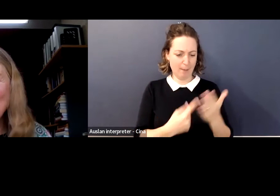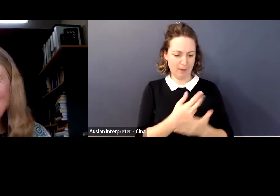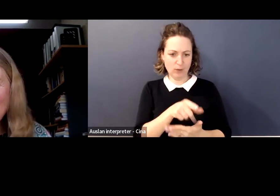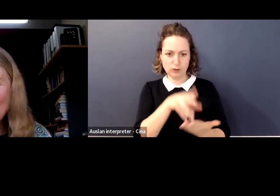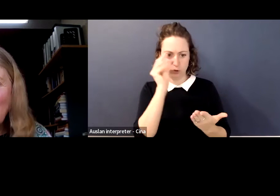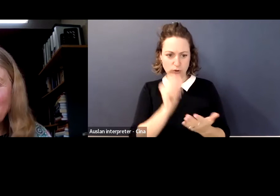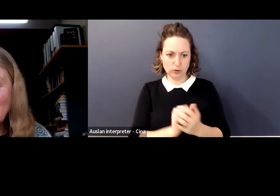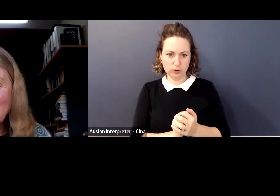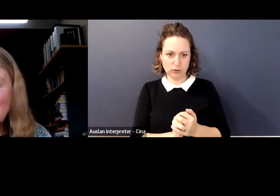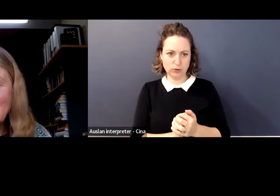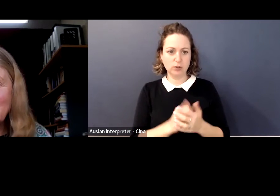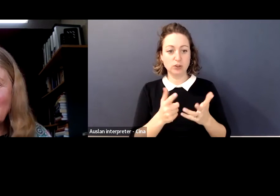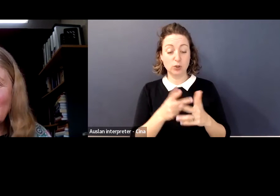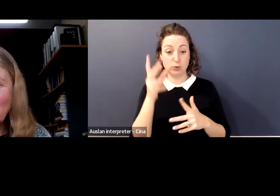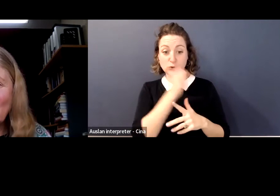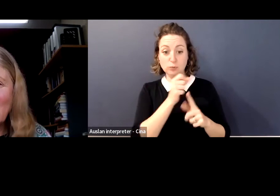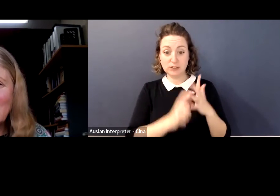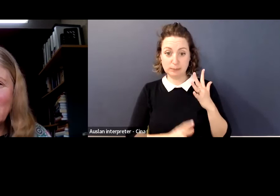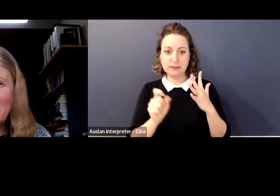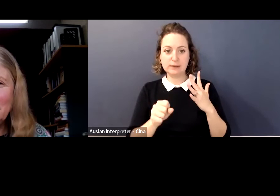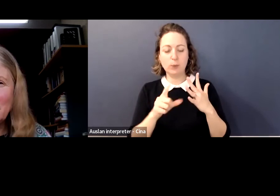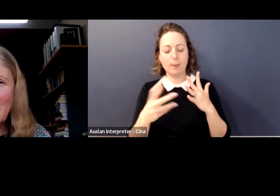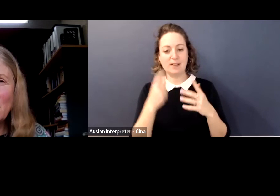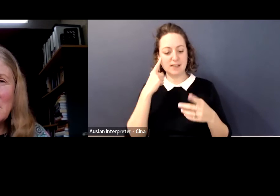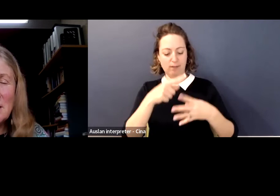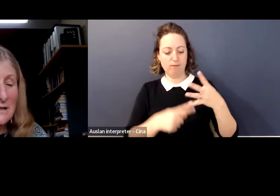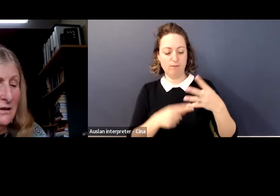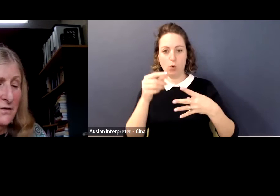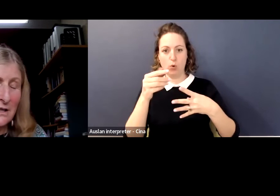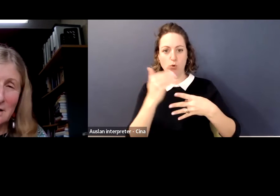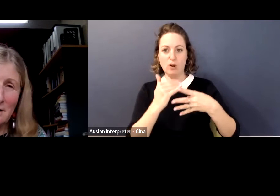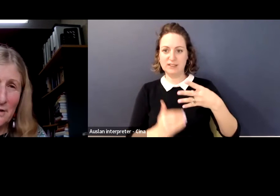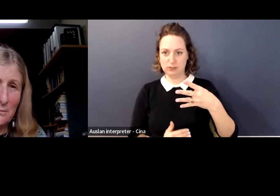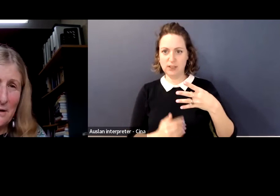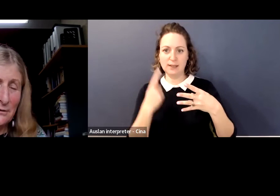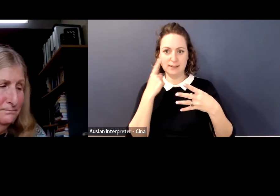we still have to consider those four criteria and really kind of think carefully about them.